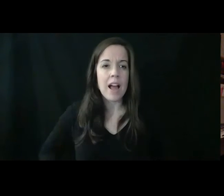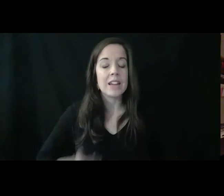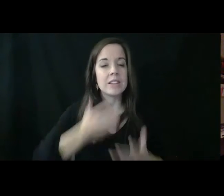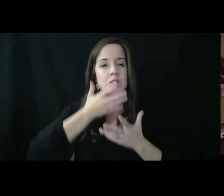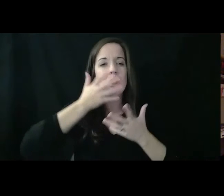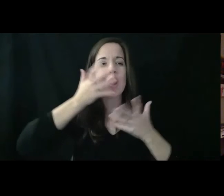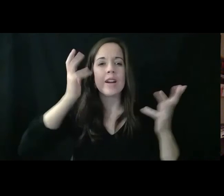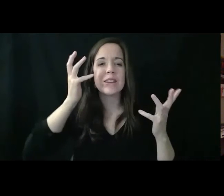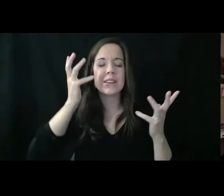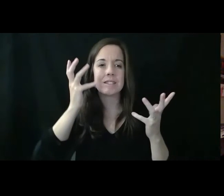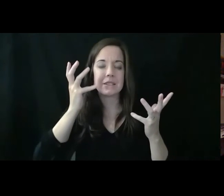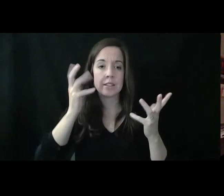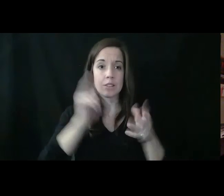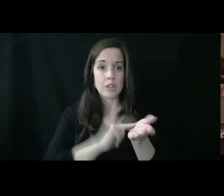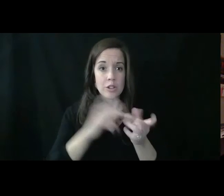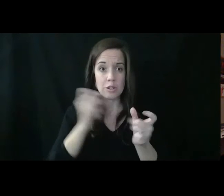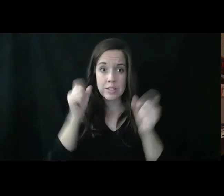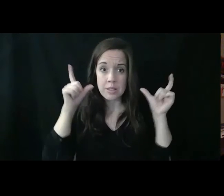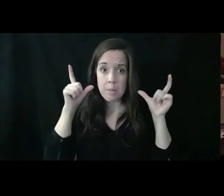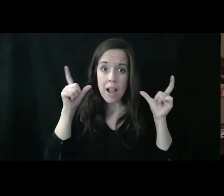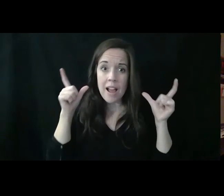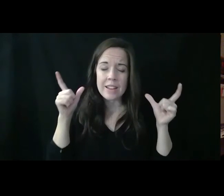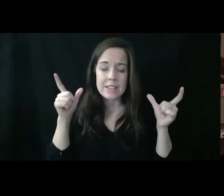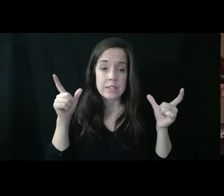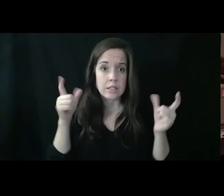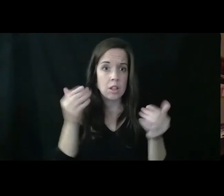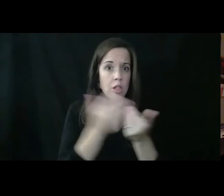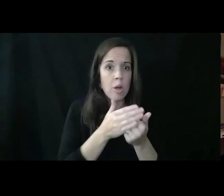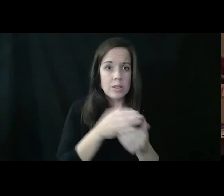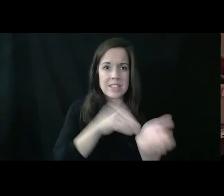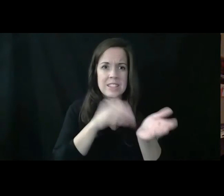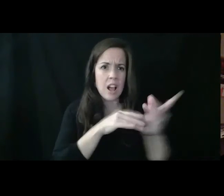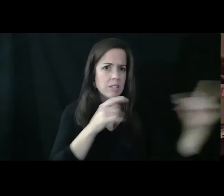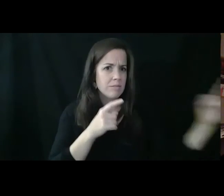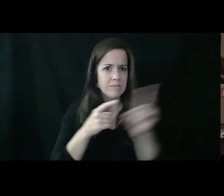the nurses surprised, the closest doctor pulled from the hallway arms out and still shouting,